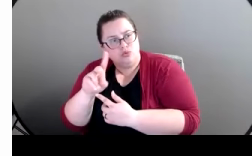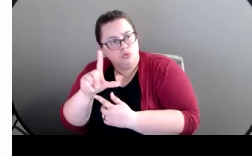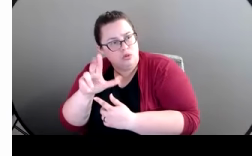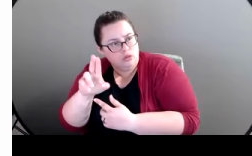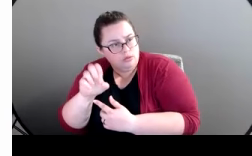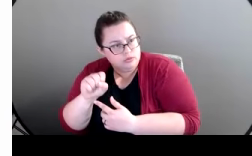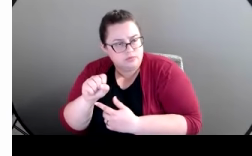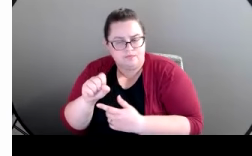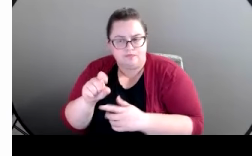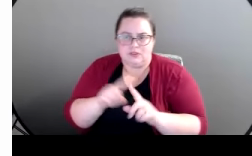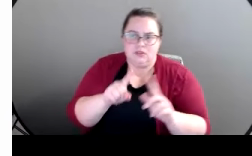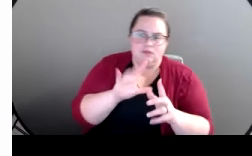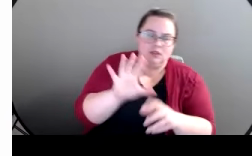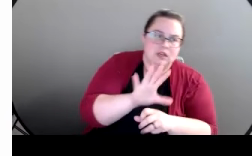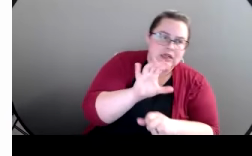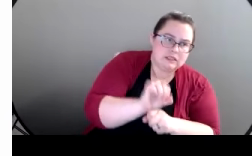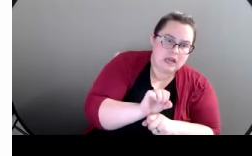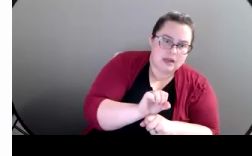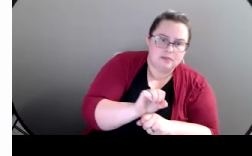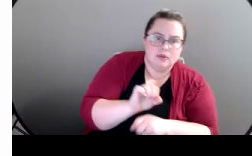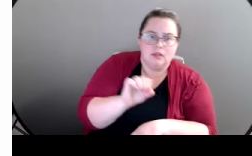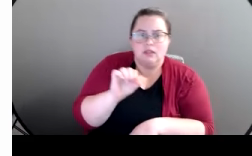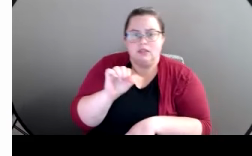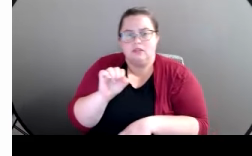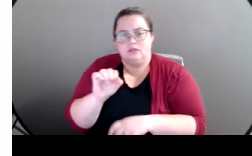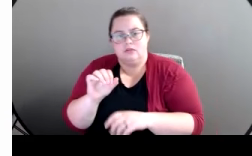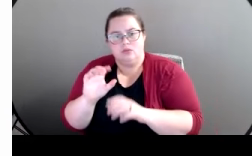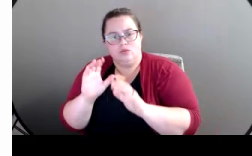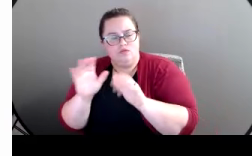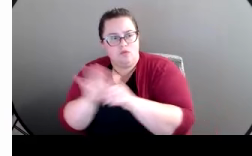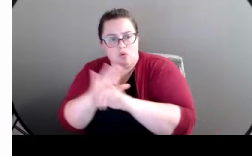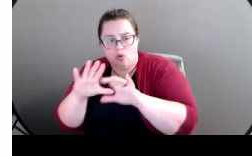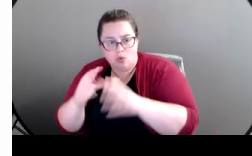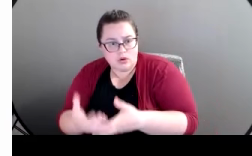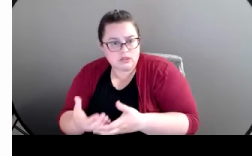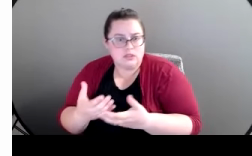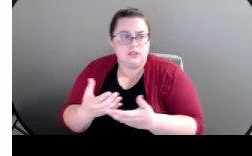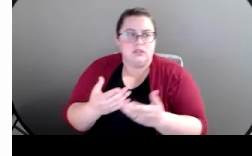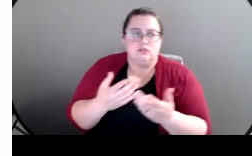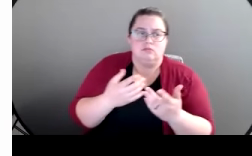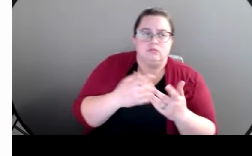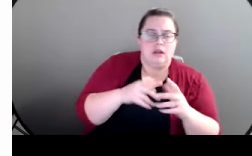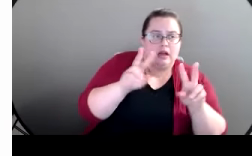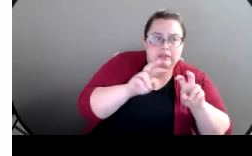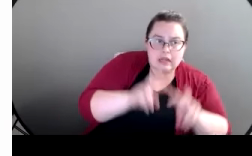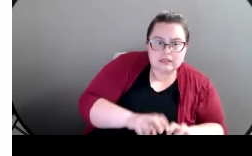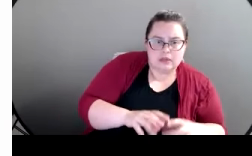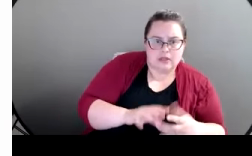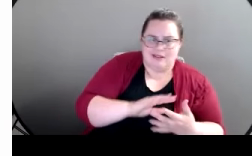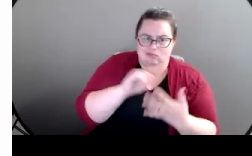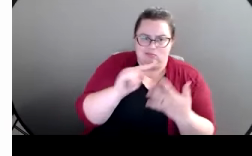full courses, various assessments in it as well. It's created by the California Open Education Resource Council